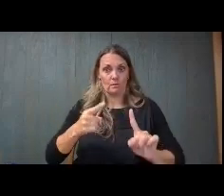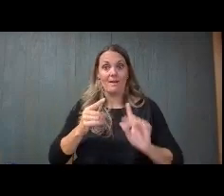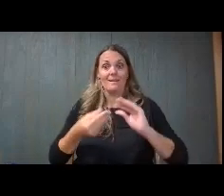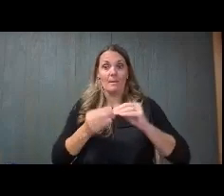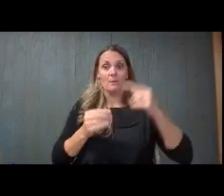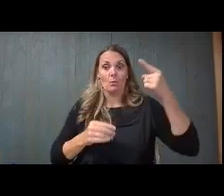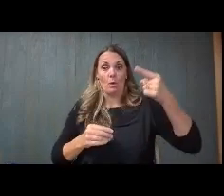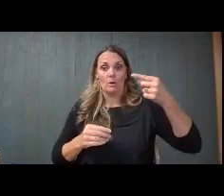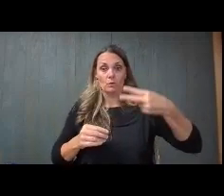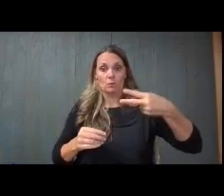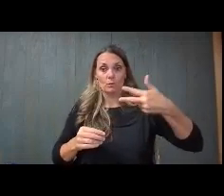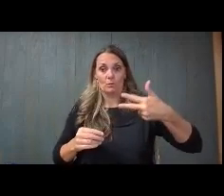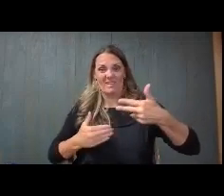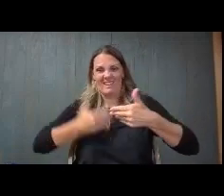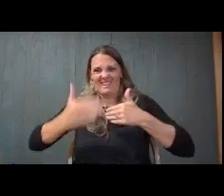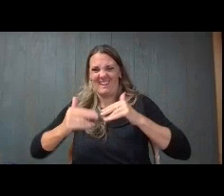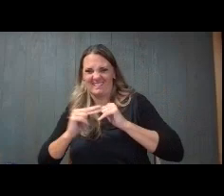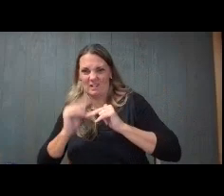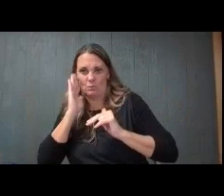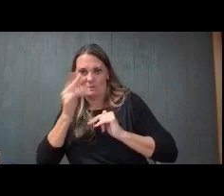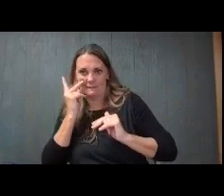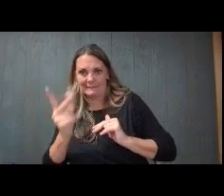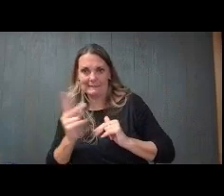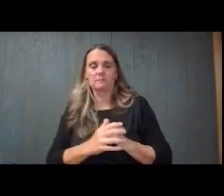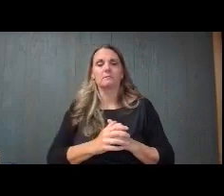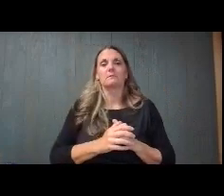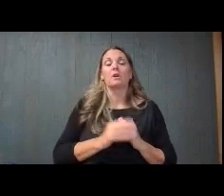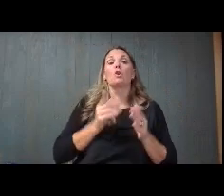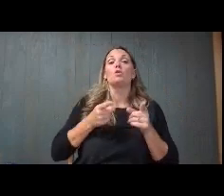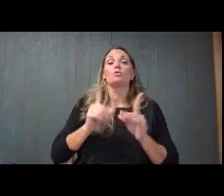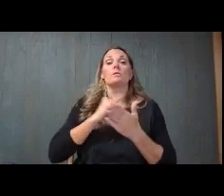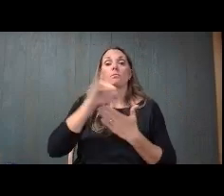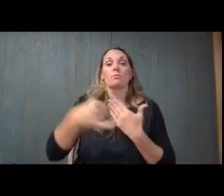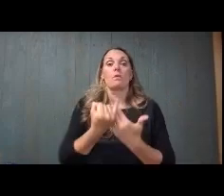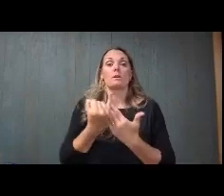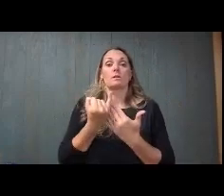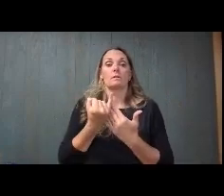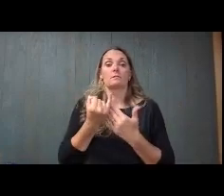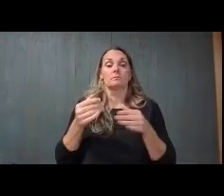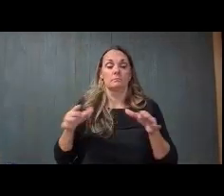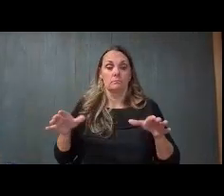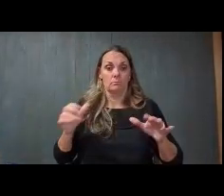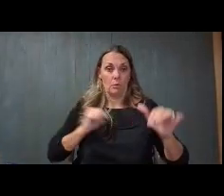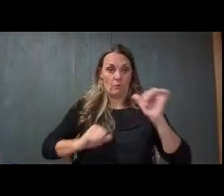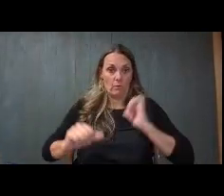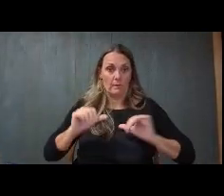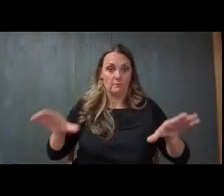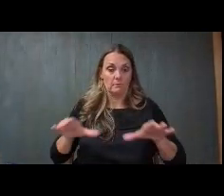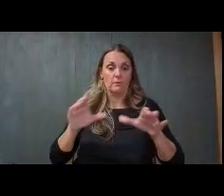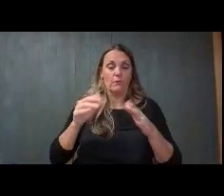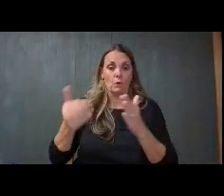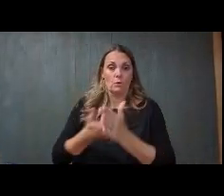On the next slide during the project performance period for newly created positions,